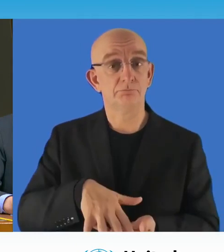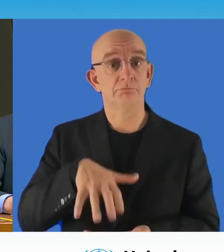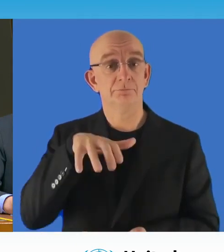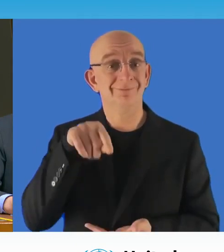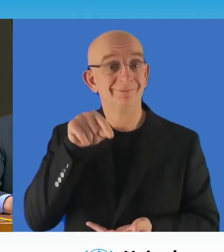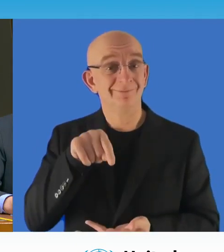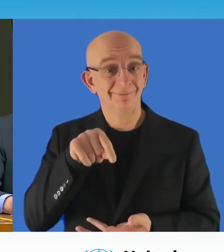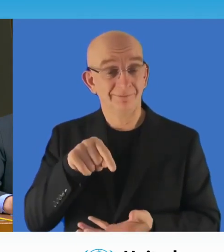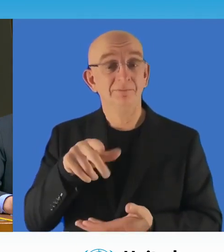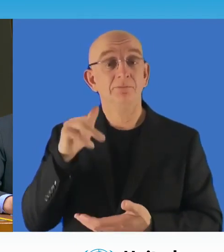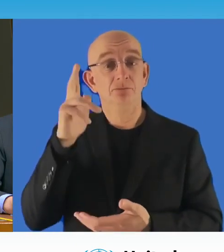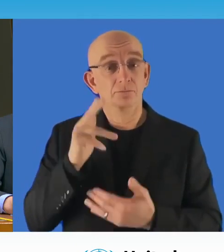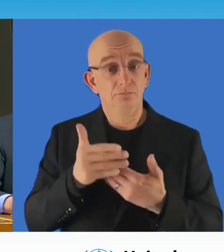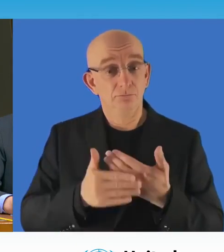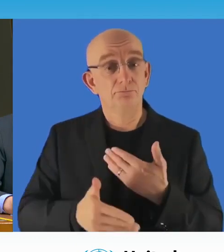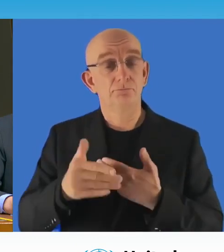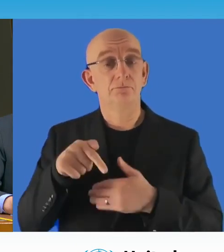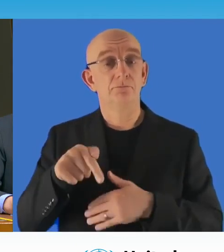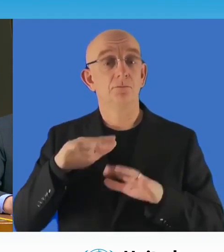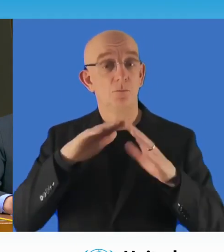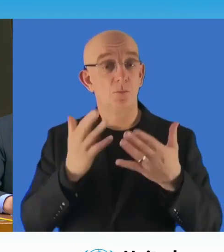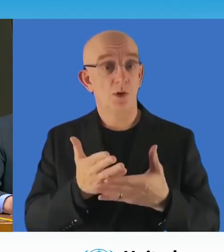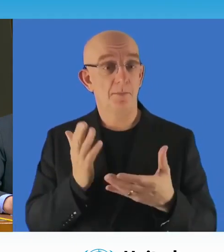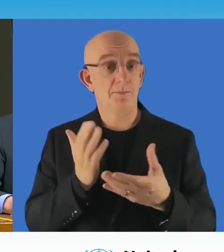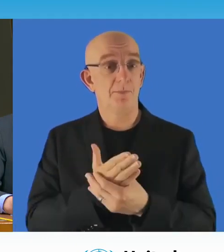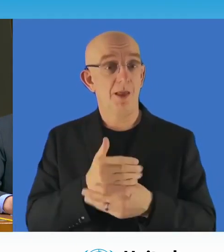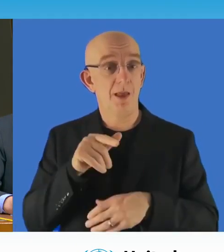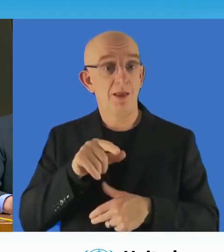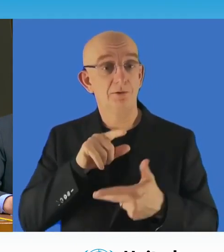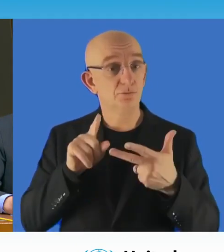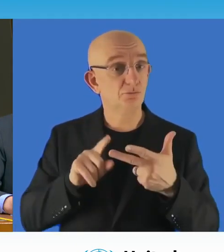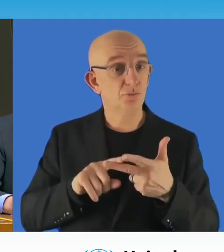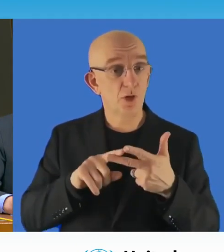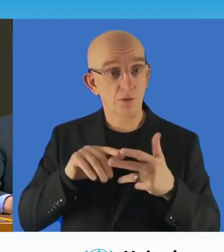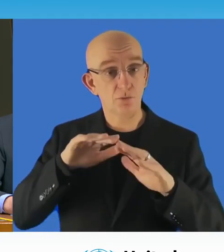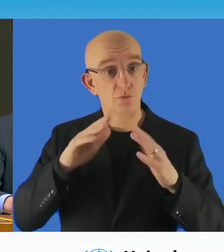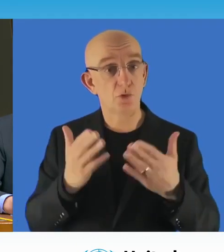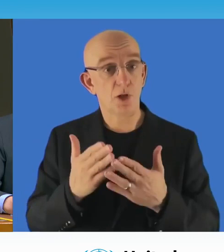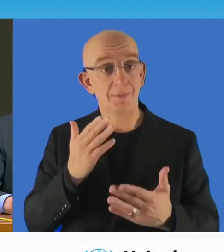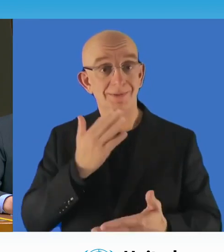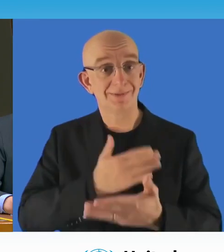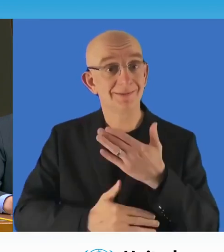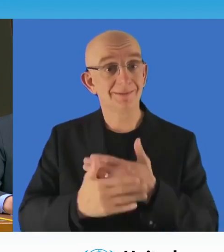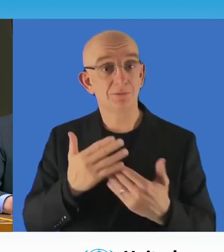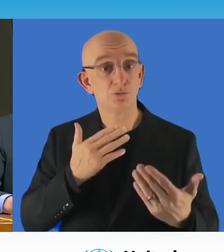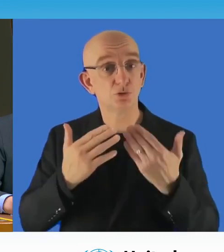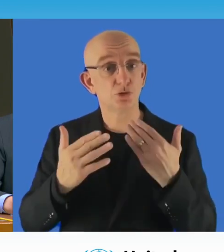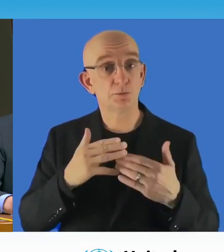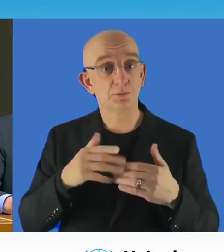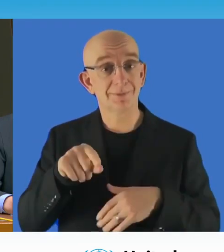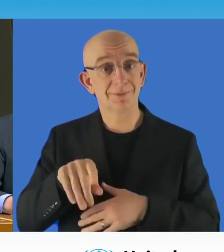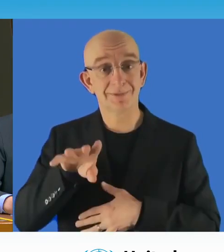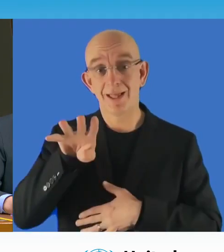2025 hosted by the Federal Republic of Germany the kingdom of Jordan and the international